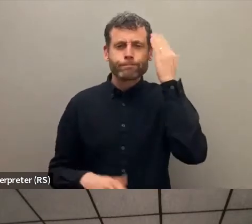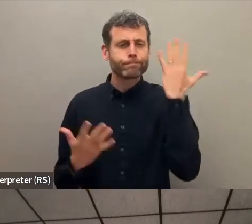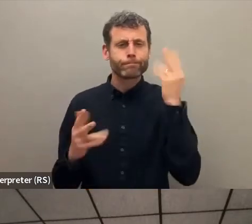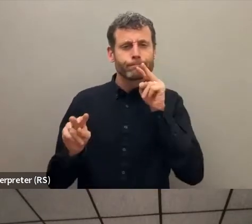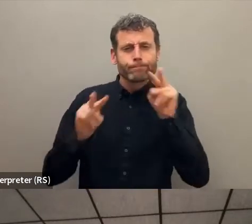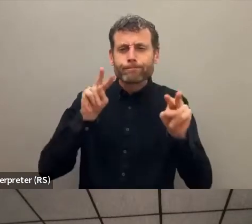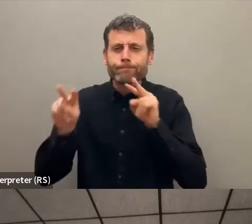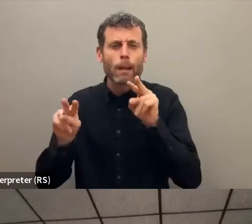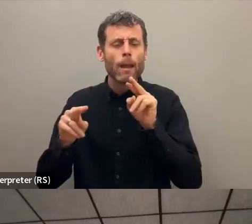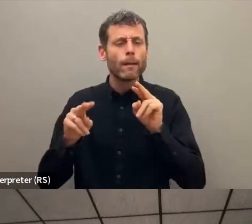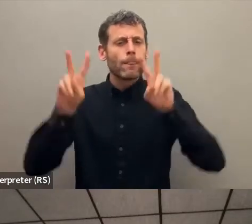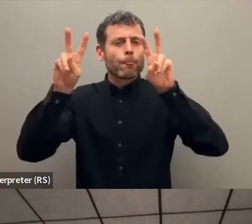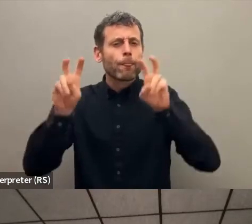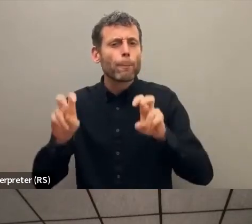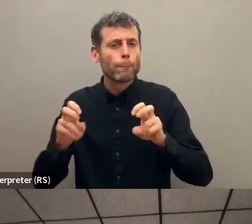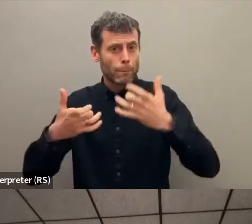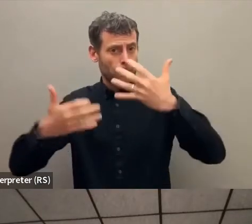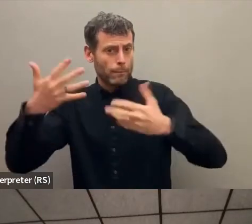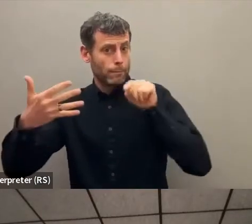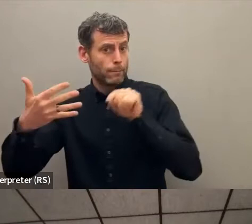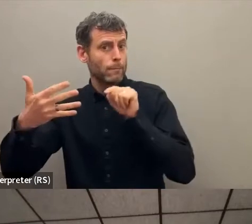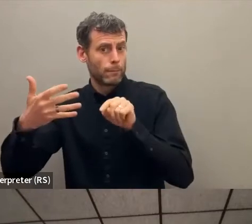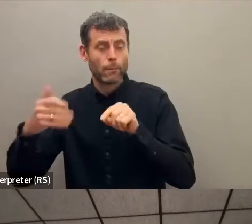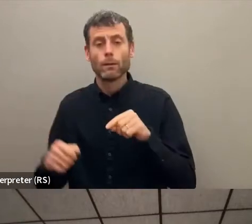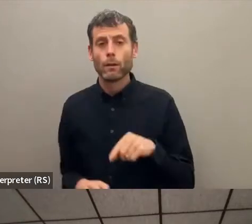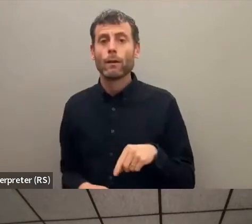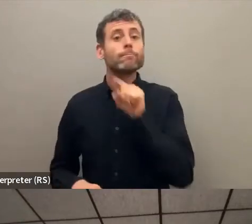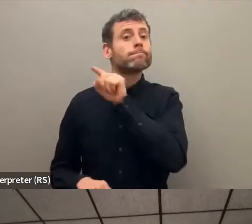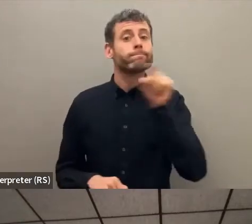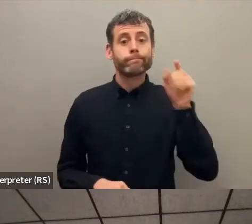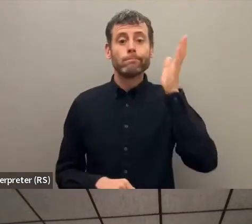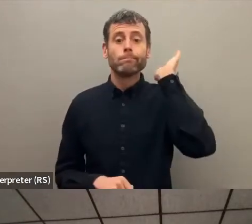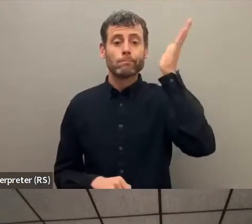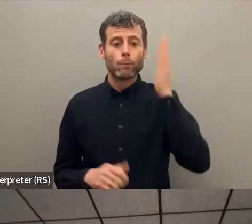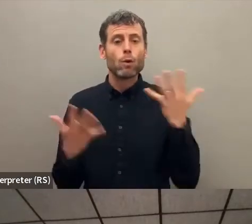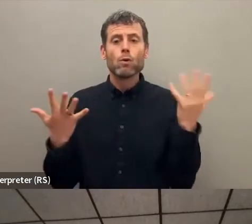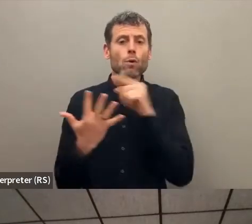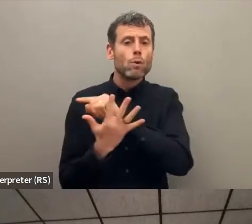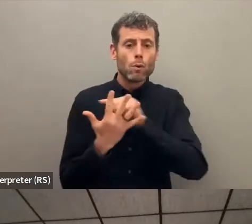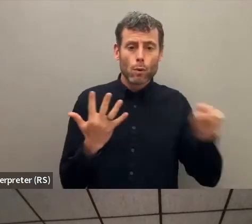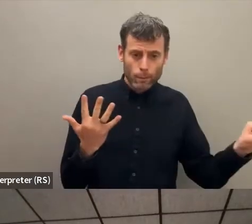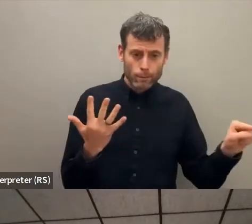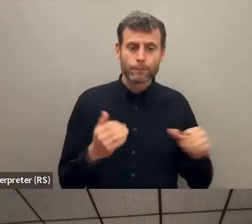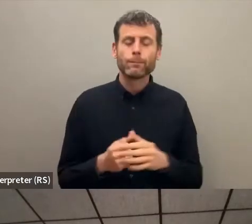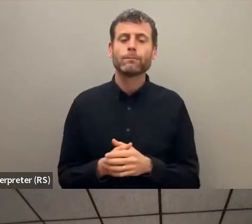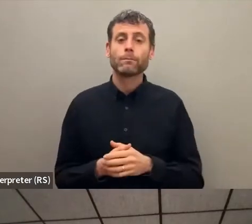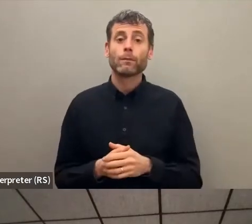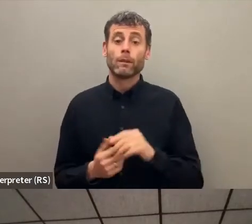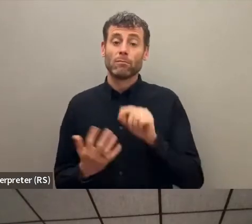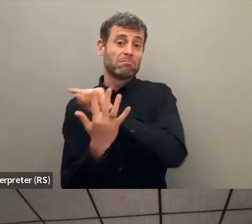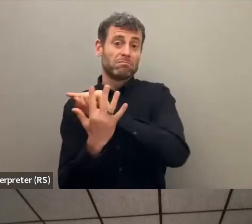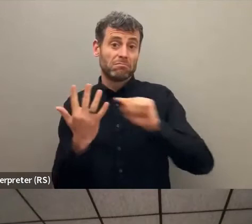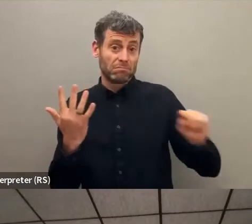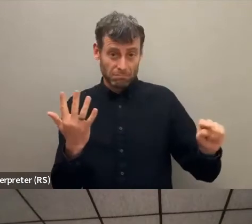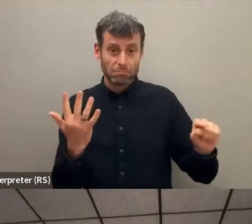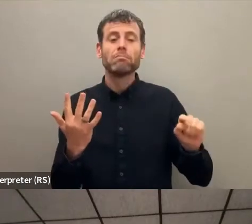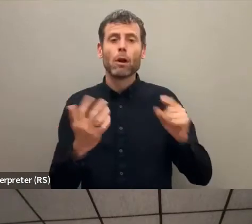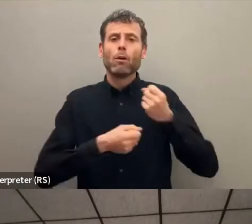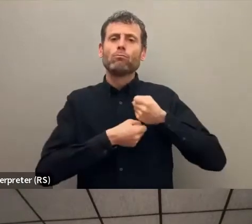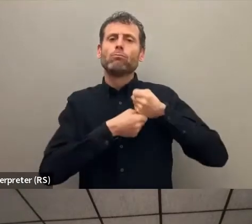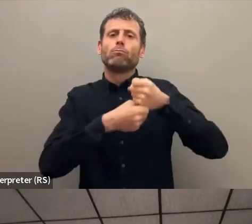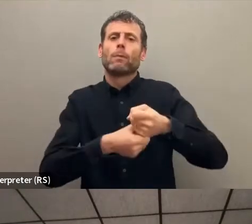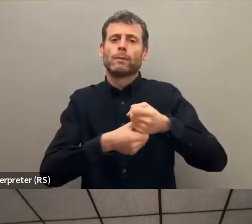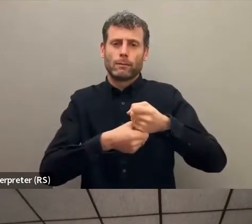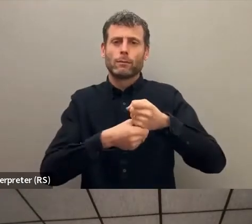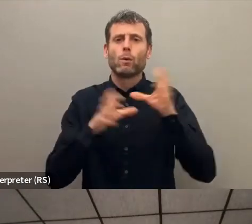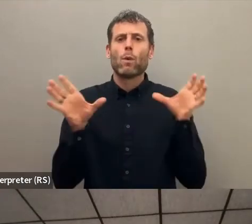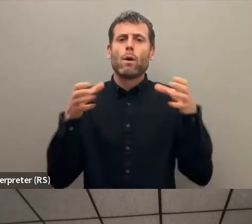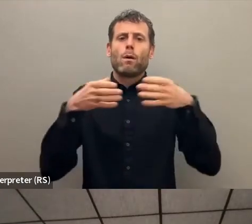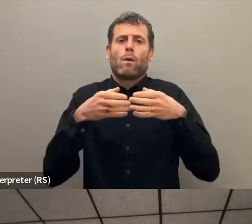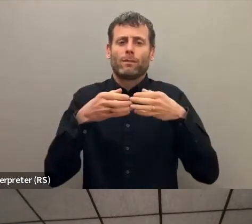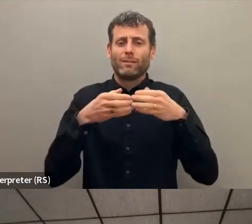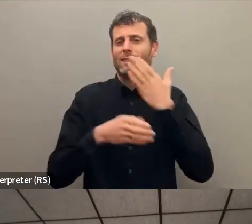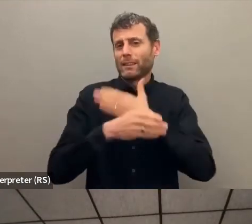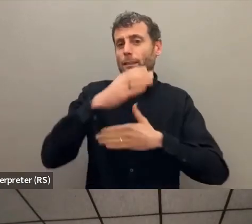Mohammed Ali Loutfy: Now i'll turn to our distinguished panel, who will highlight disability data needs and examples of data advocacy efforts among various.